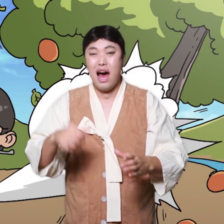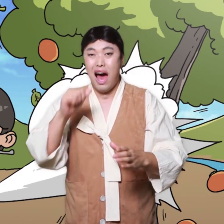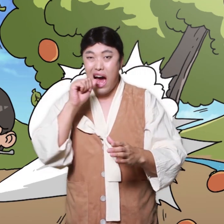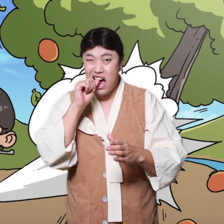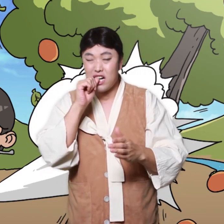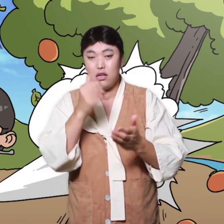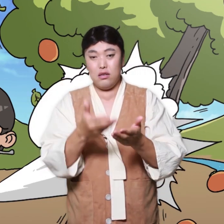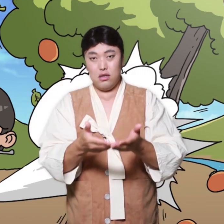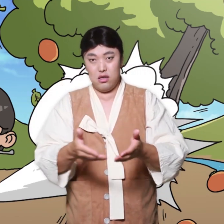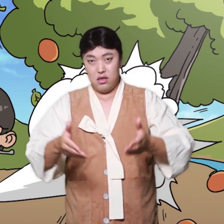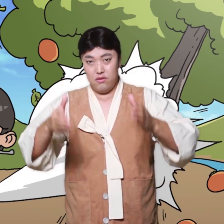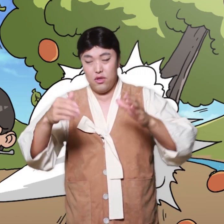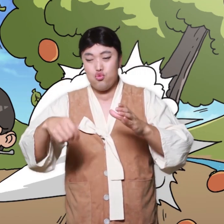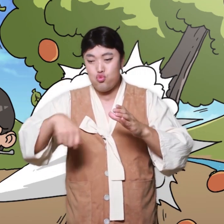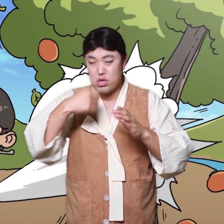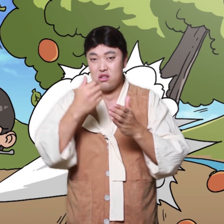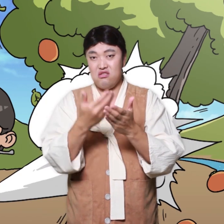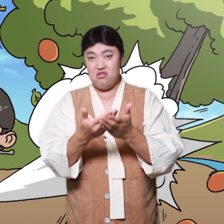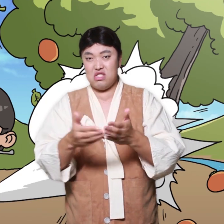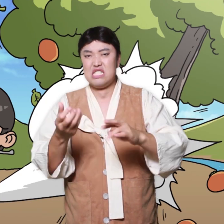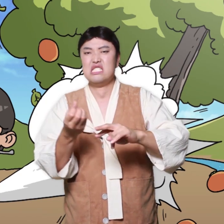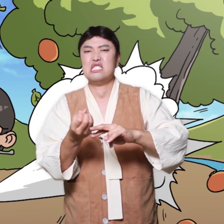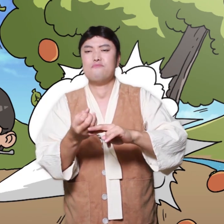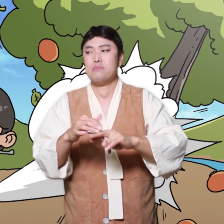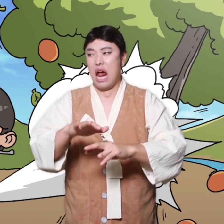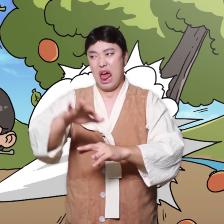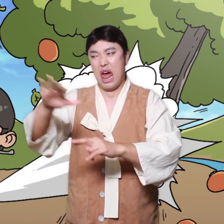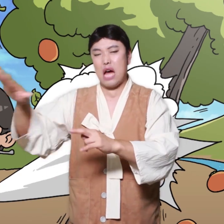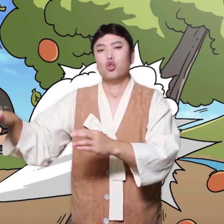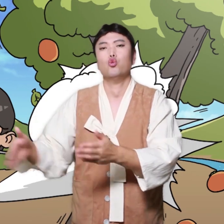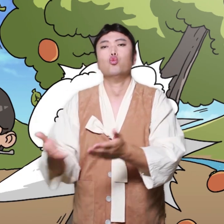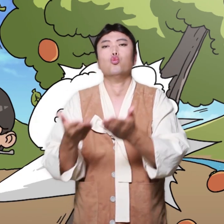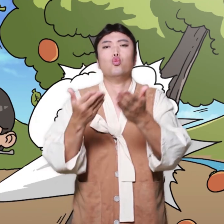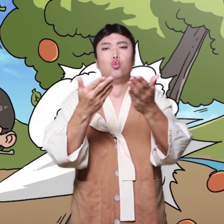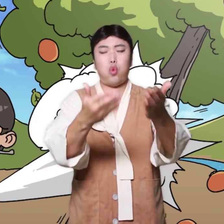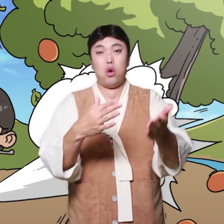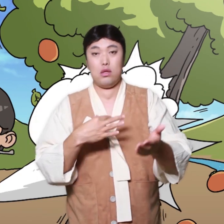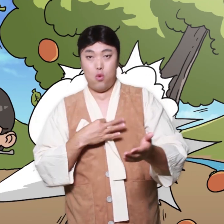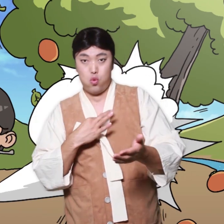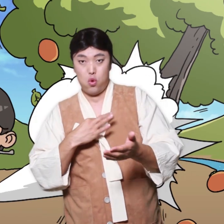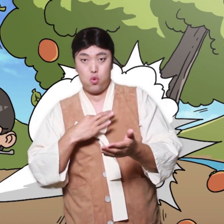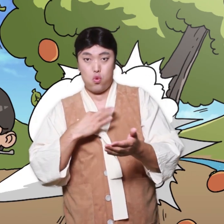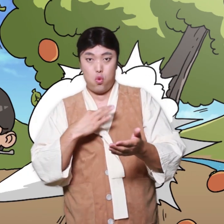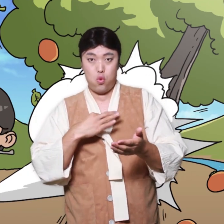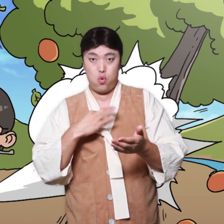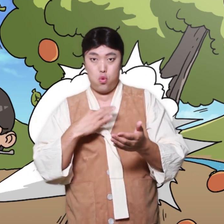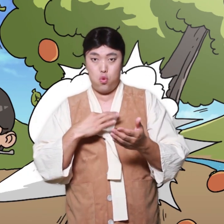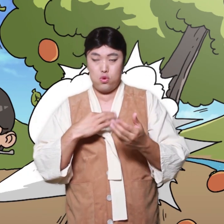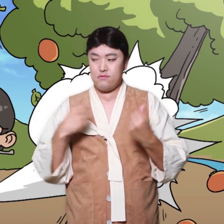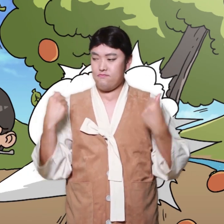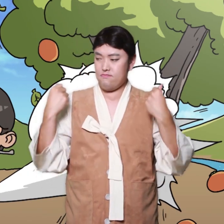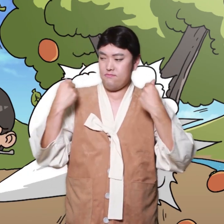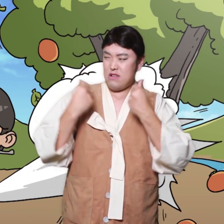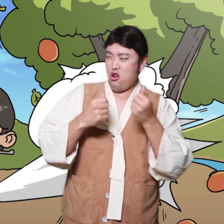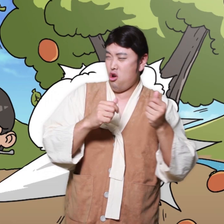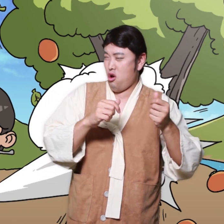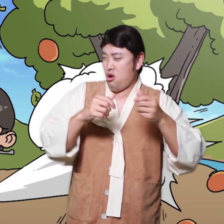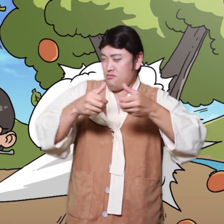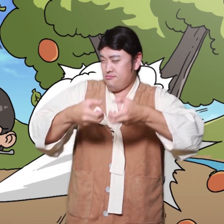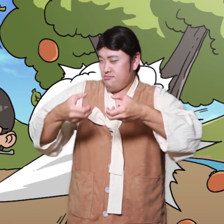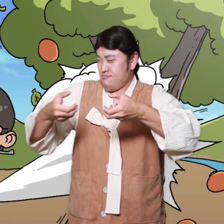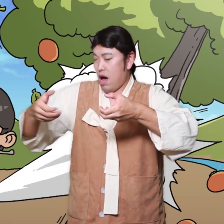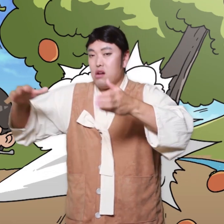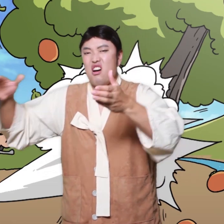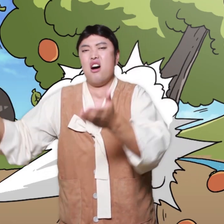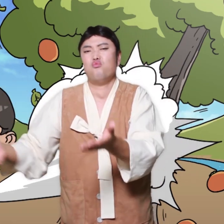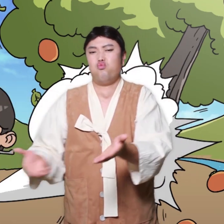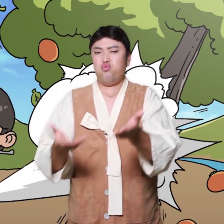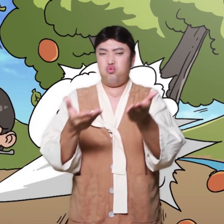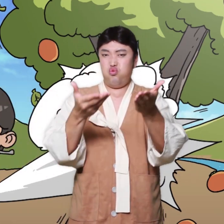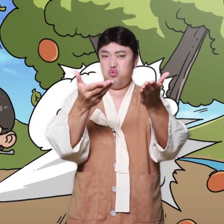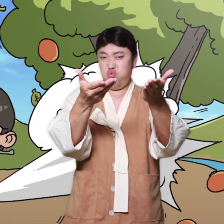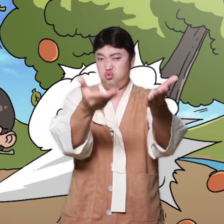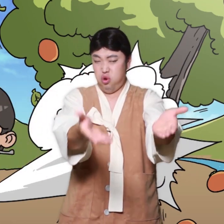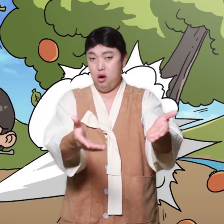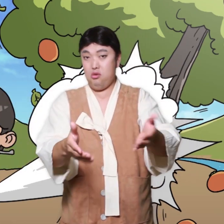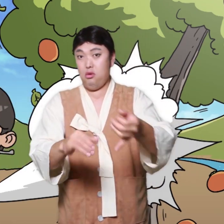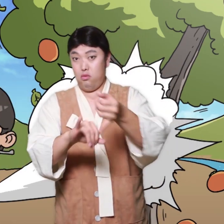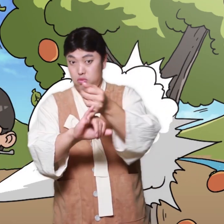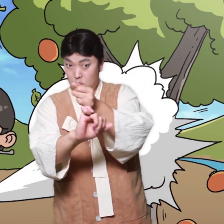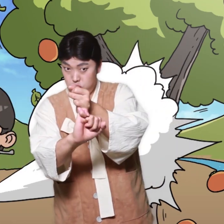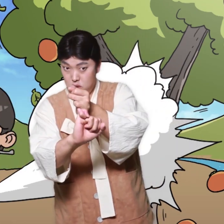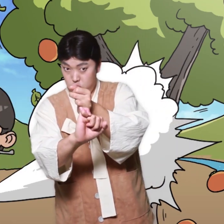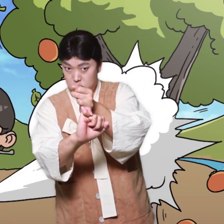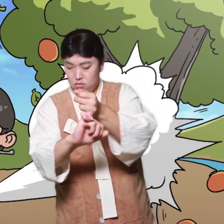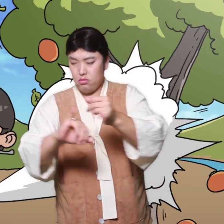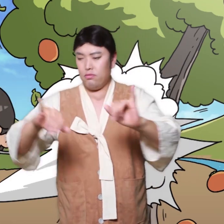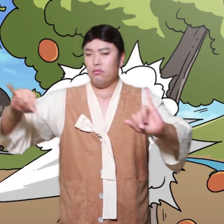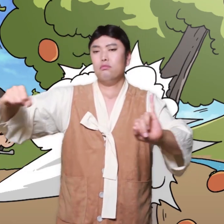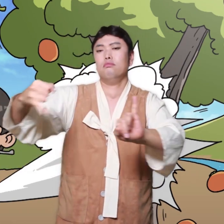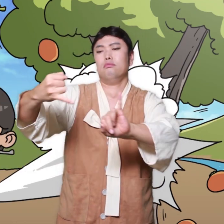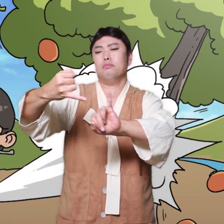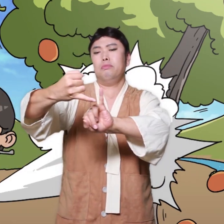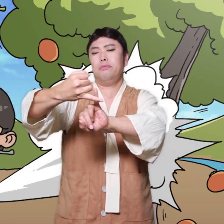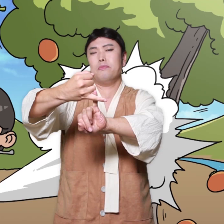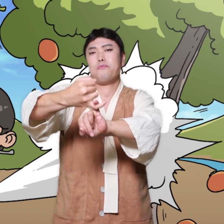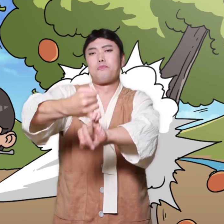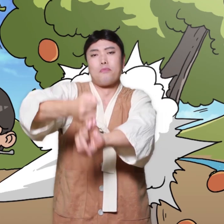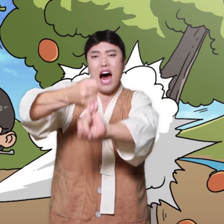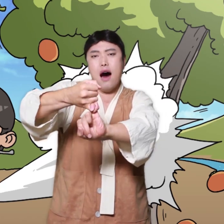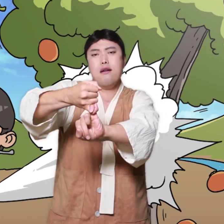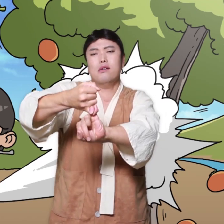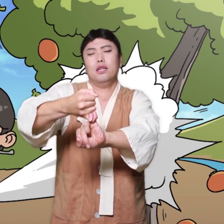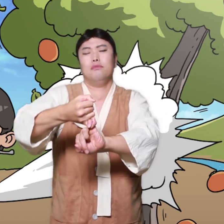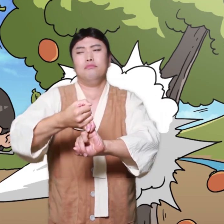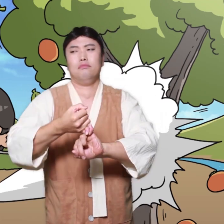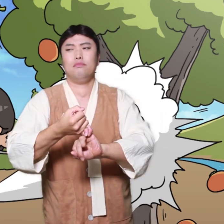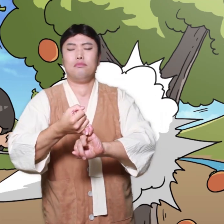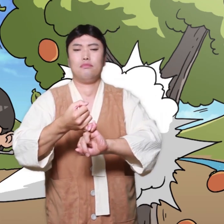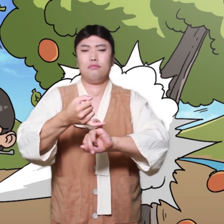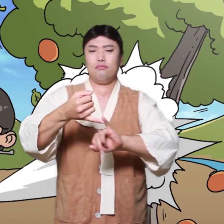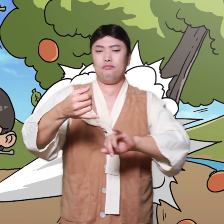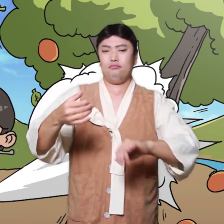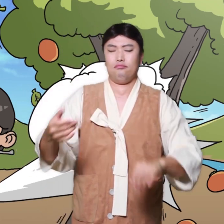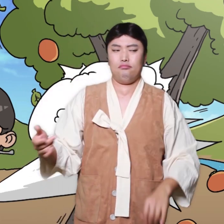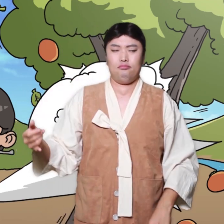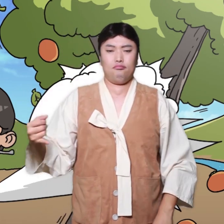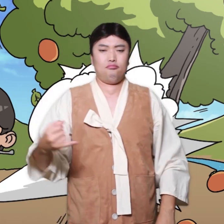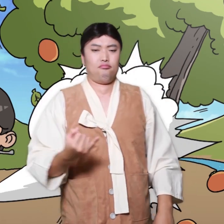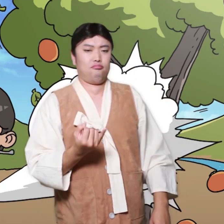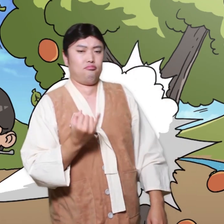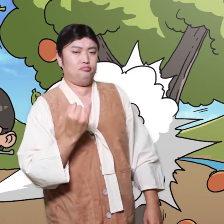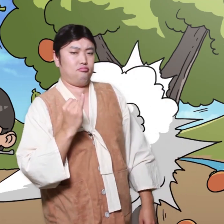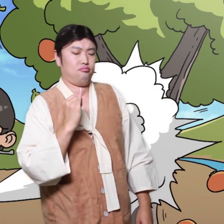My daughter-in-law is happy and bright.